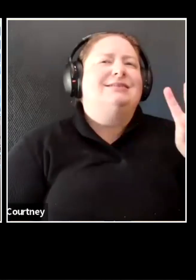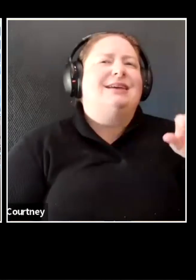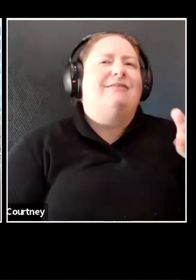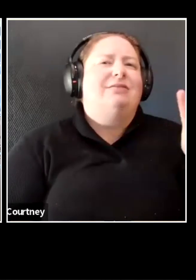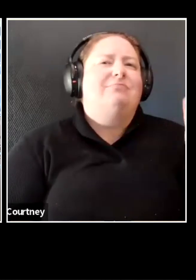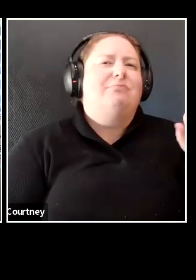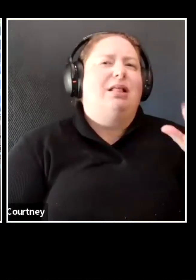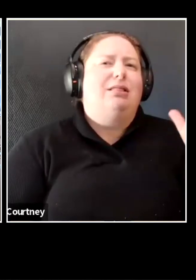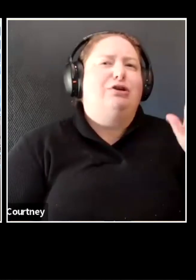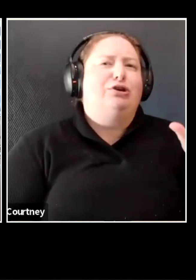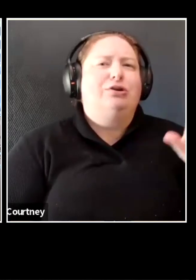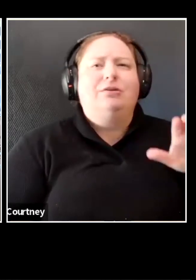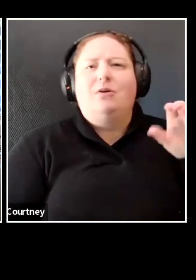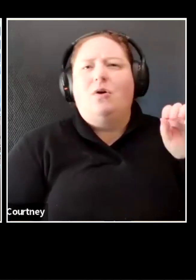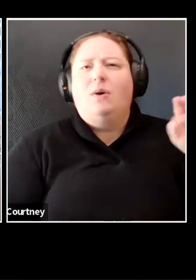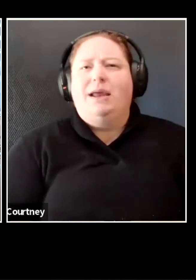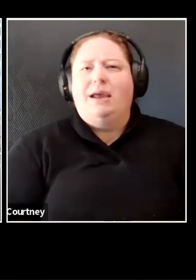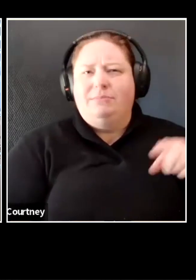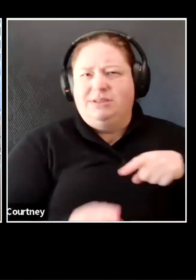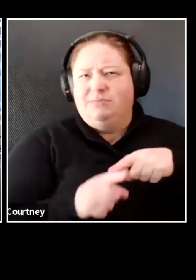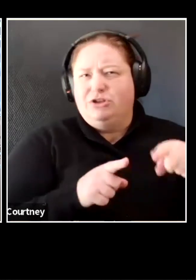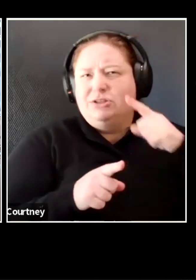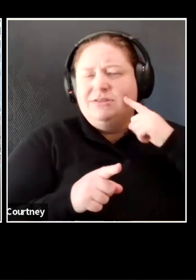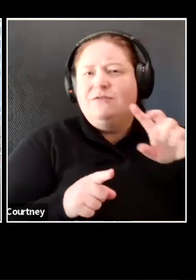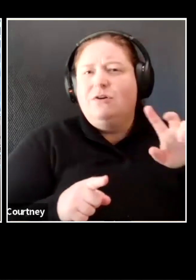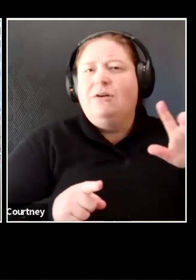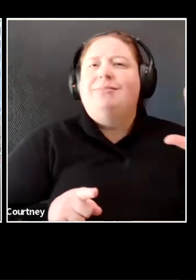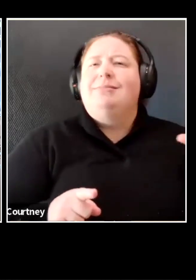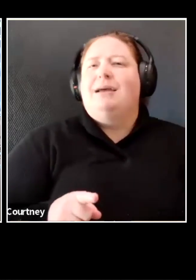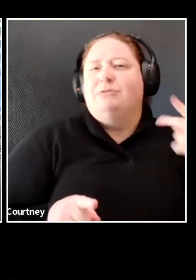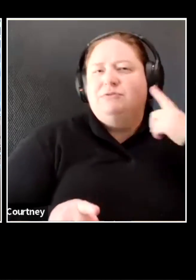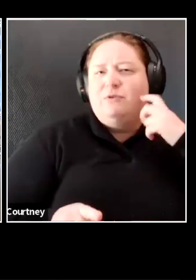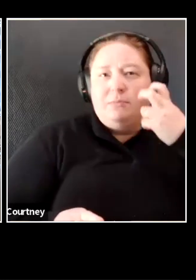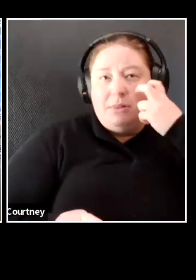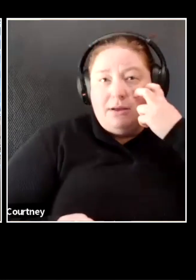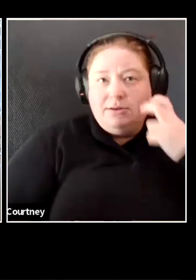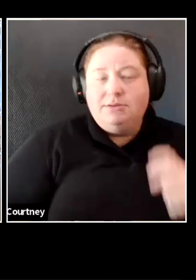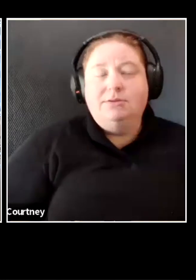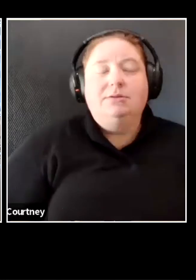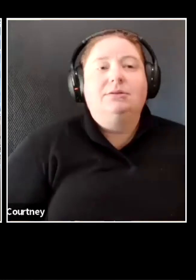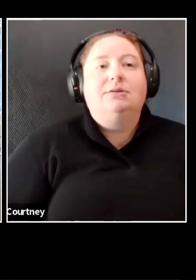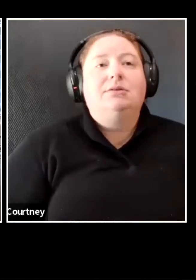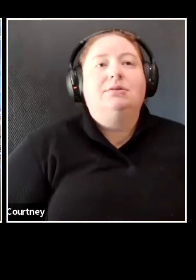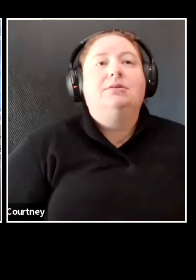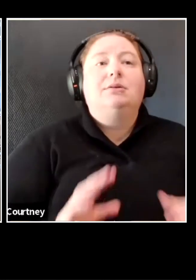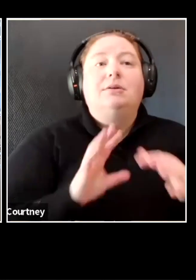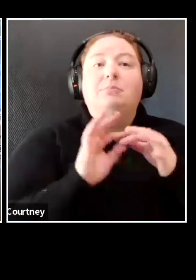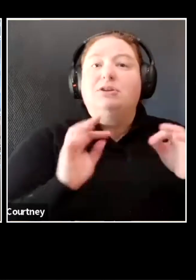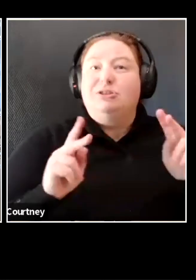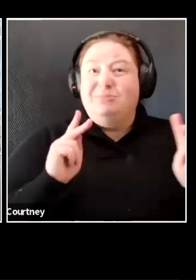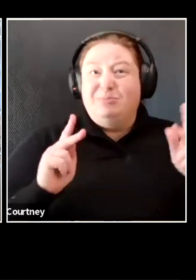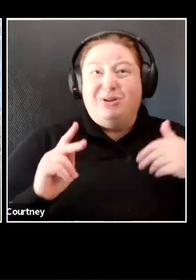um uh for Lighthouse for the Blind um mentioned that people have multiple disabilities. And so